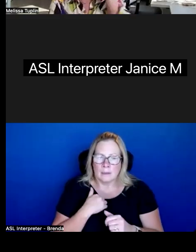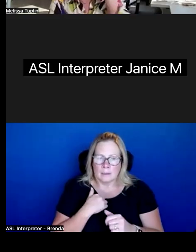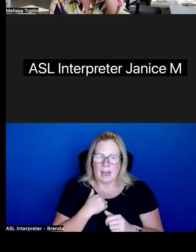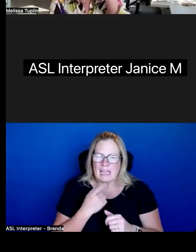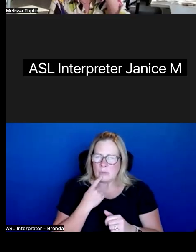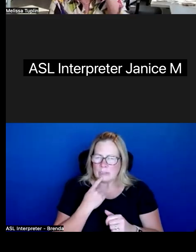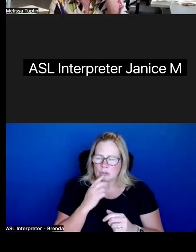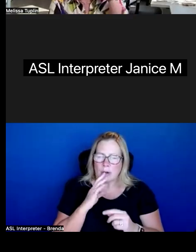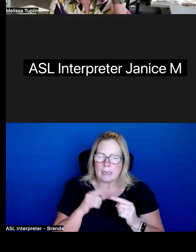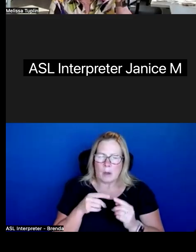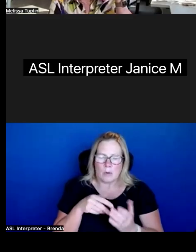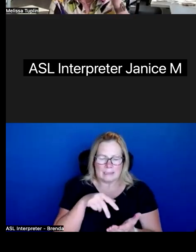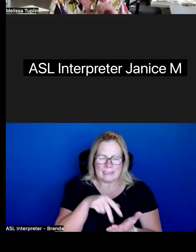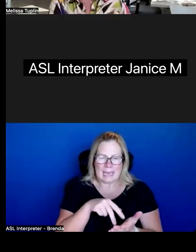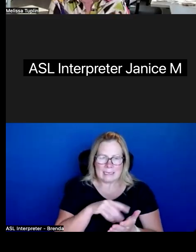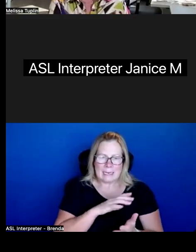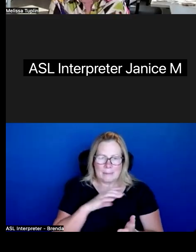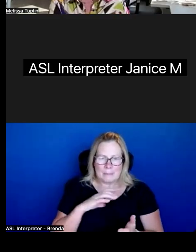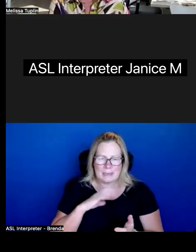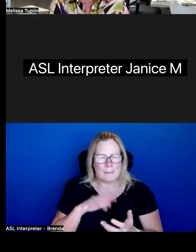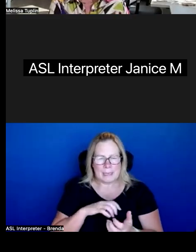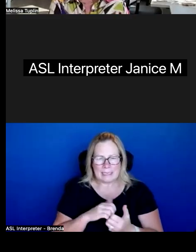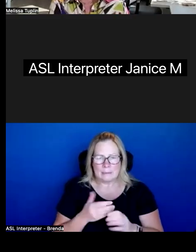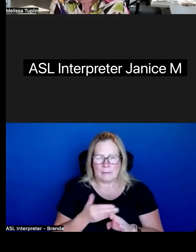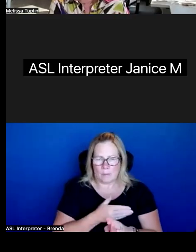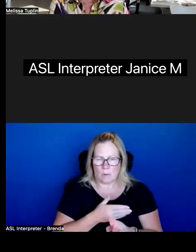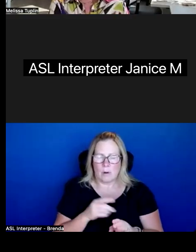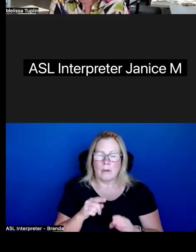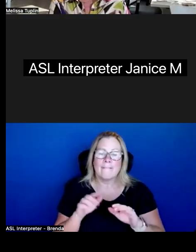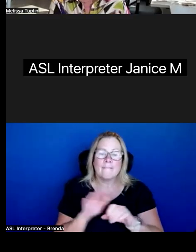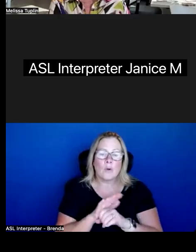Reference are published on our site, and I do recommend you review them.